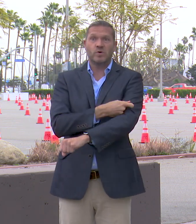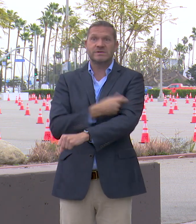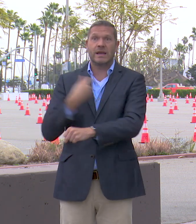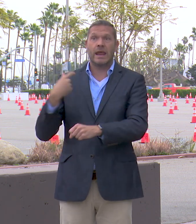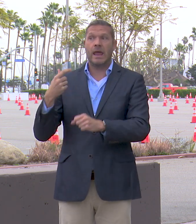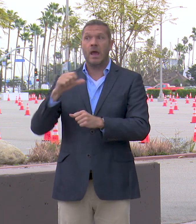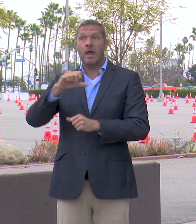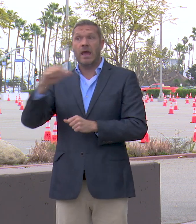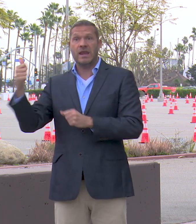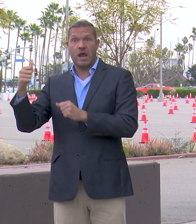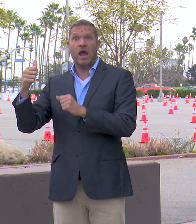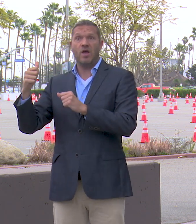other agencies.